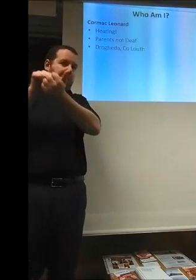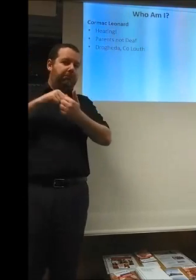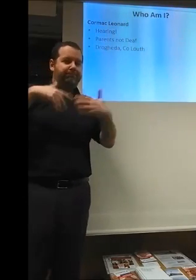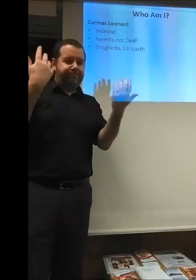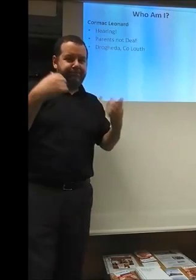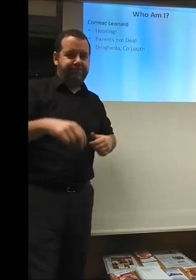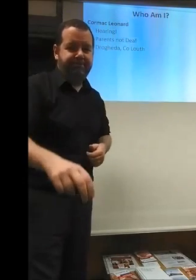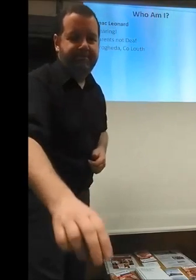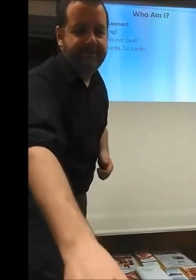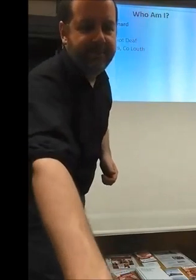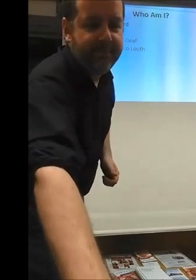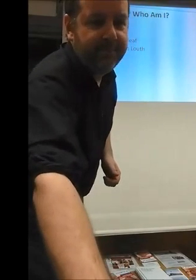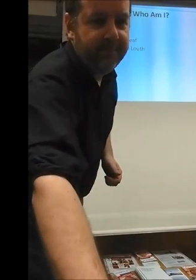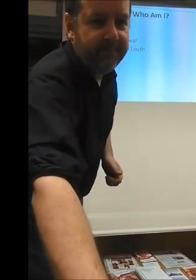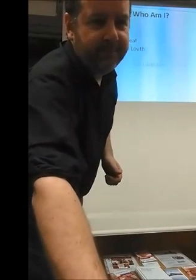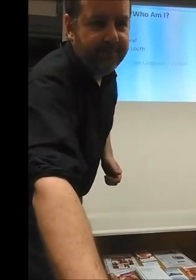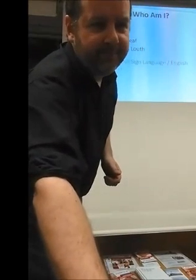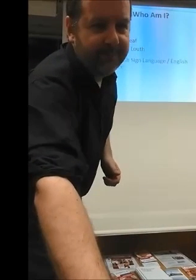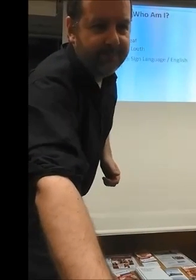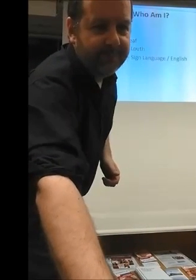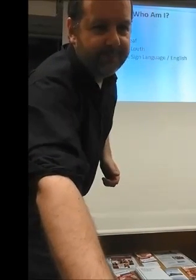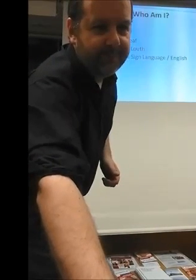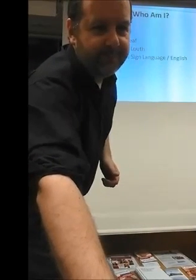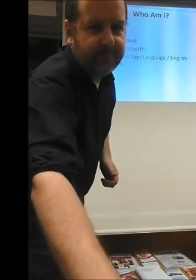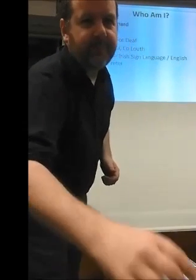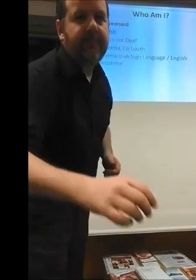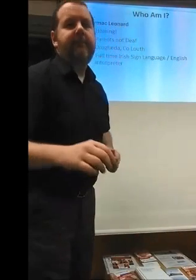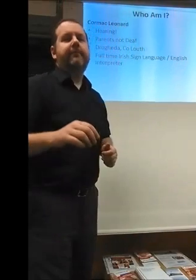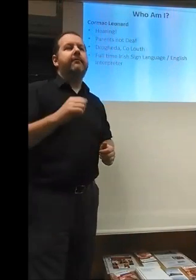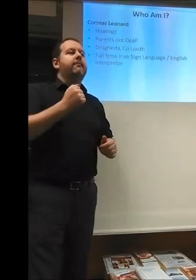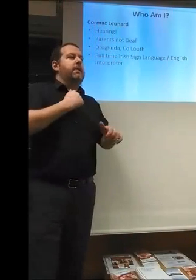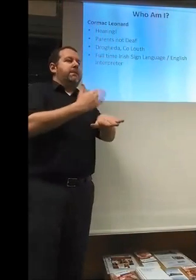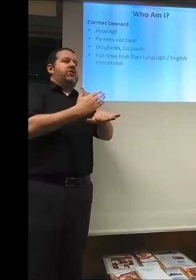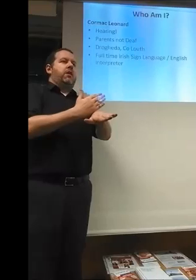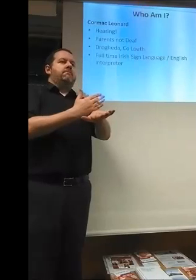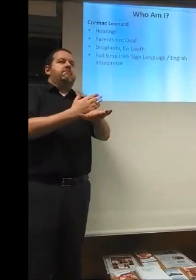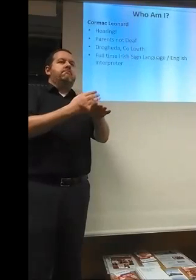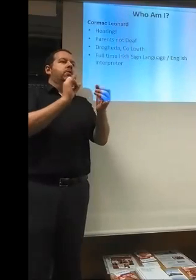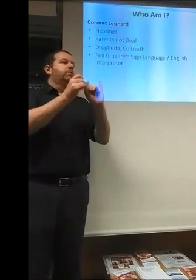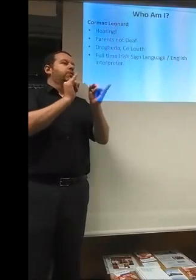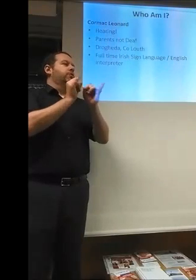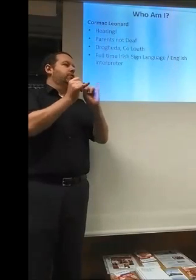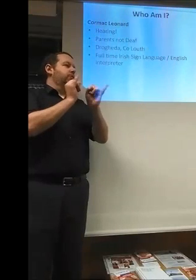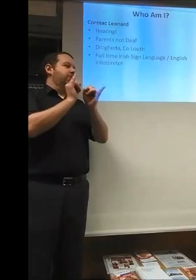for Drogheda so I got it from them.